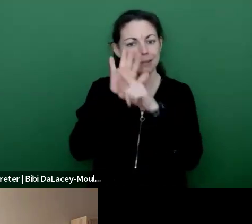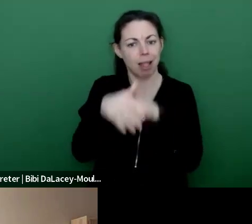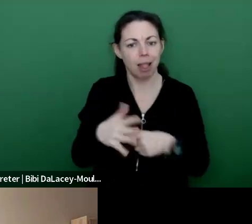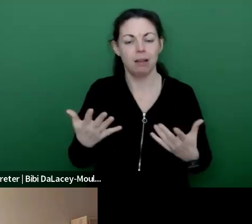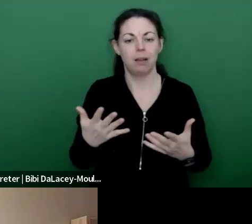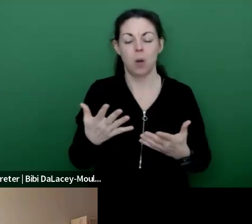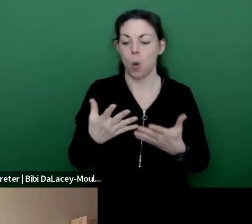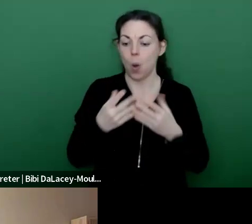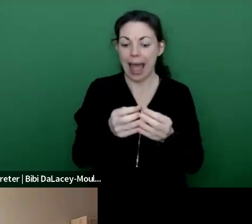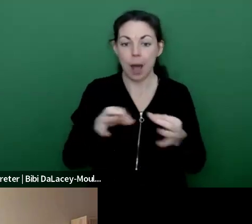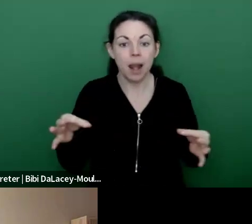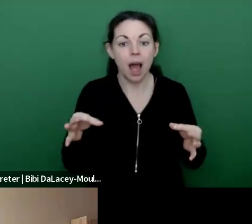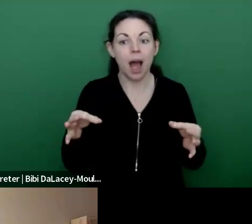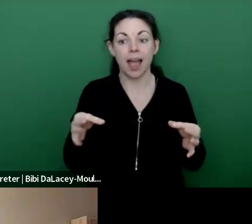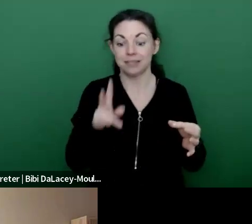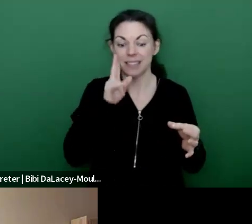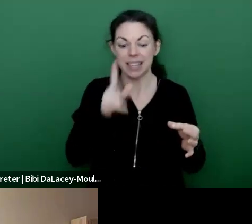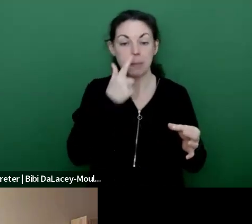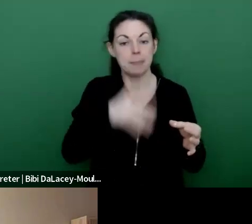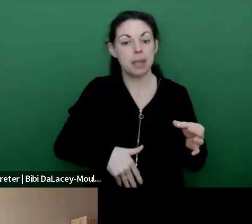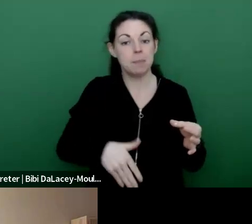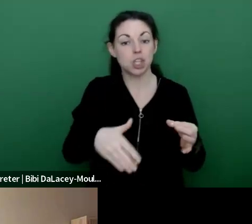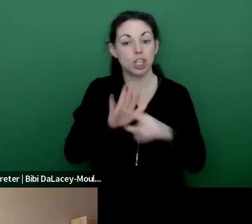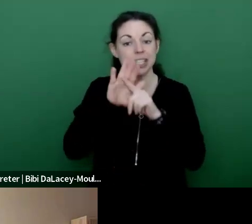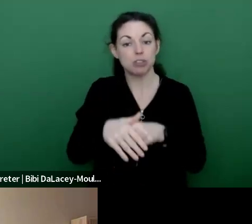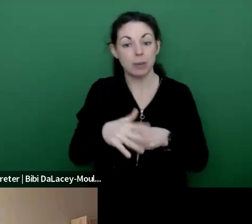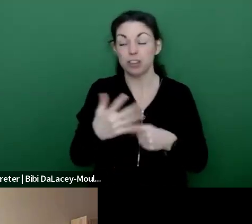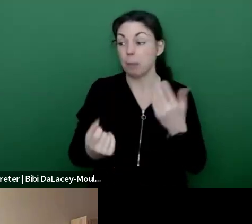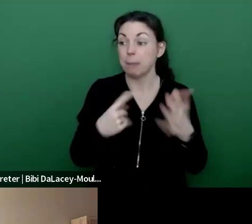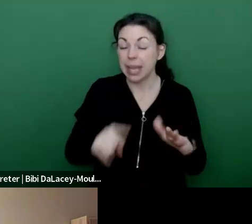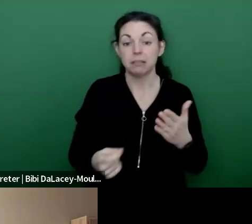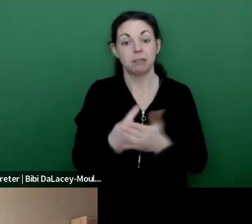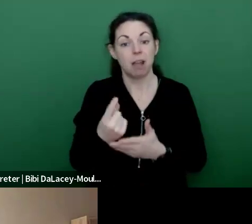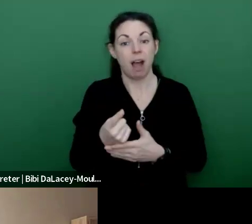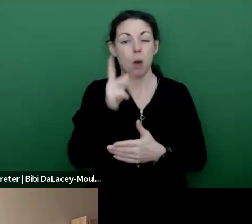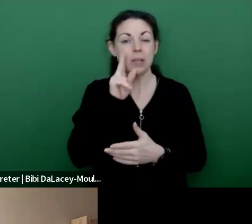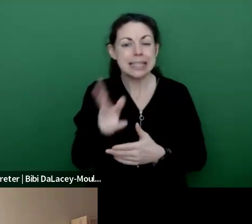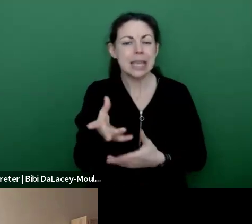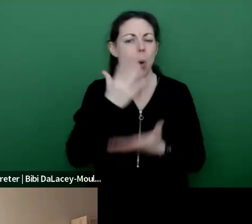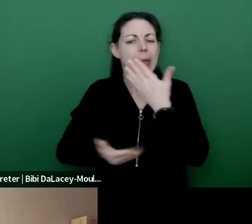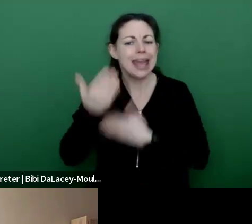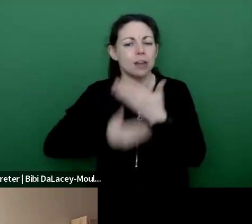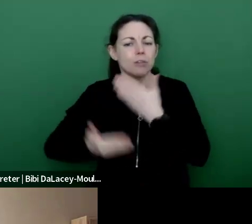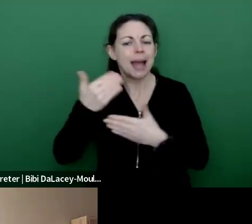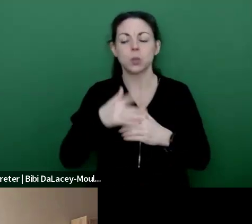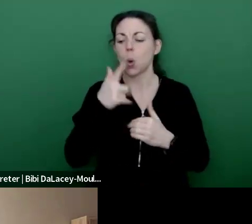faced perhaps maternity discrimination. There were so many cases of complaints that were perhaps poorly investigated, or allegations that were